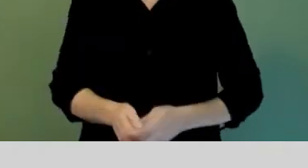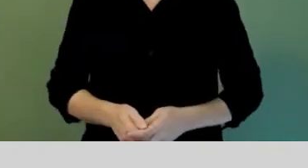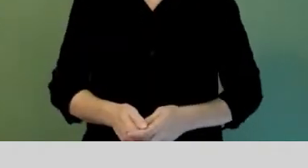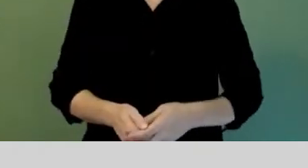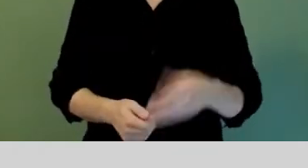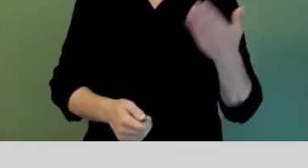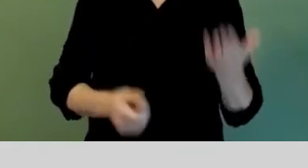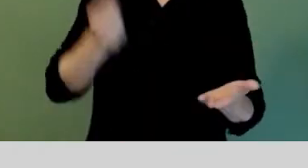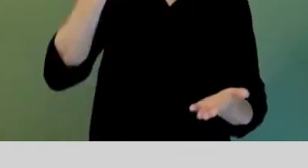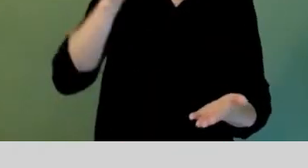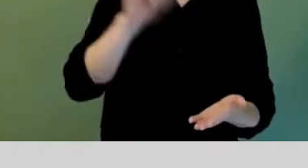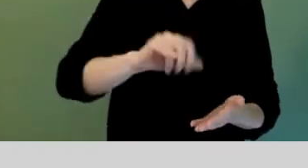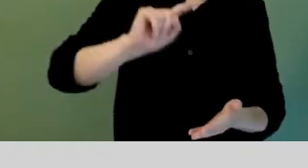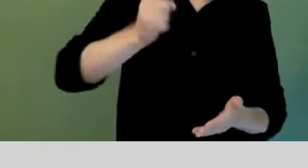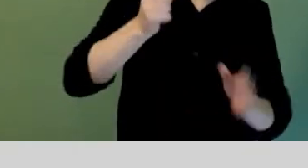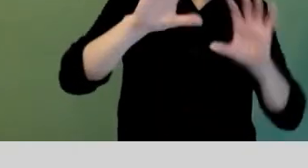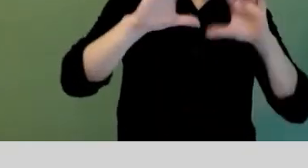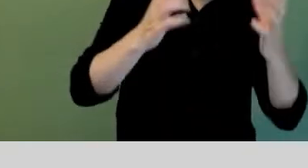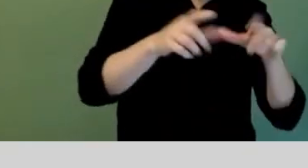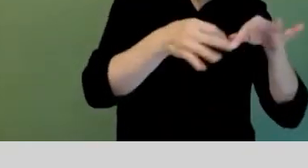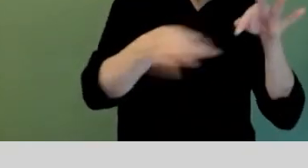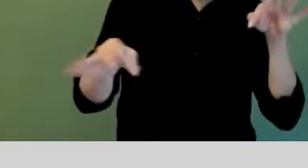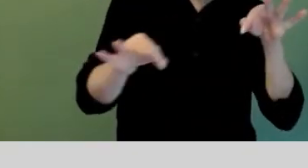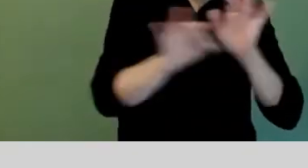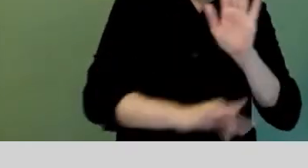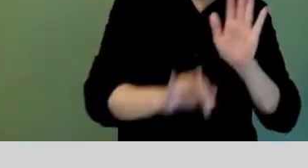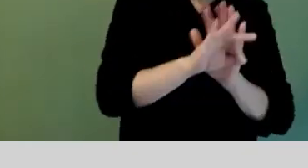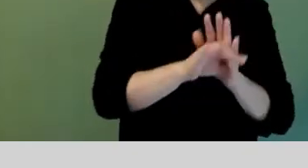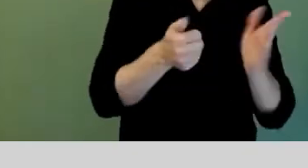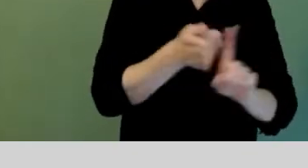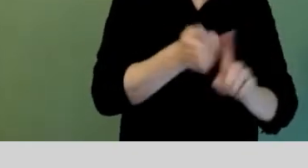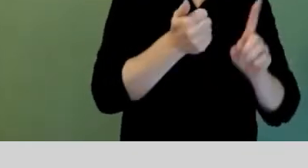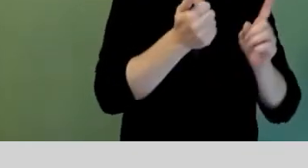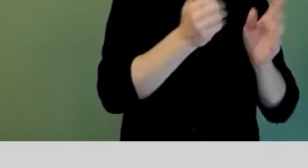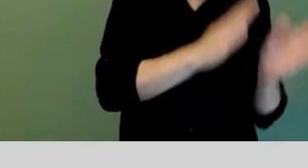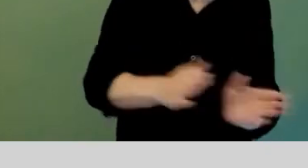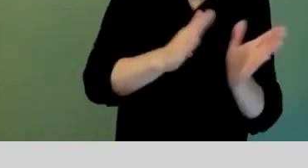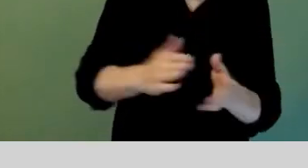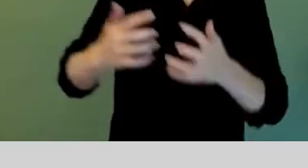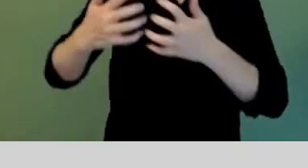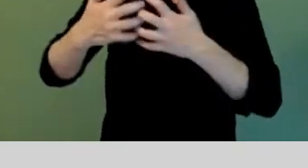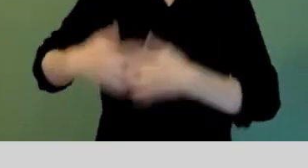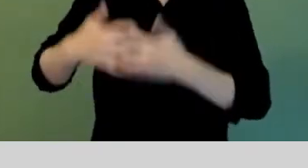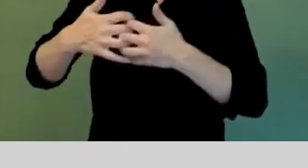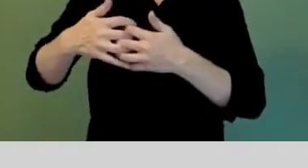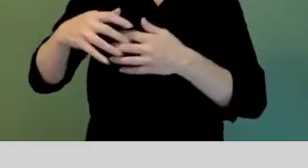and one thing it allows is to organize factory methods underneath the class where they logically belong.